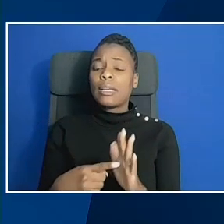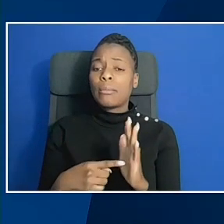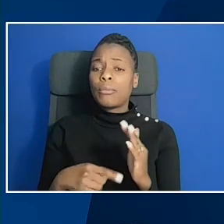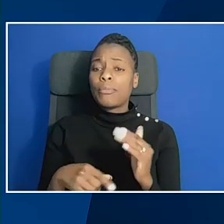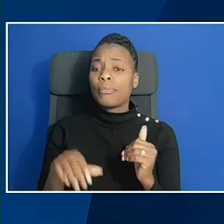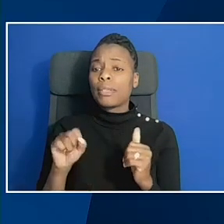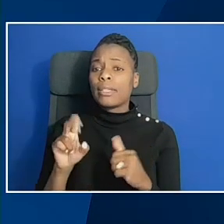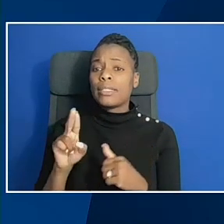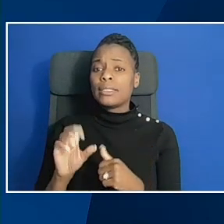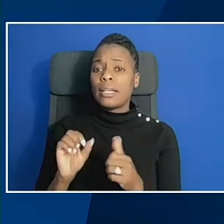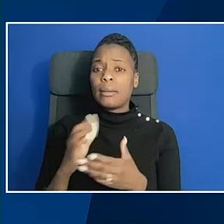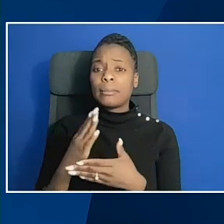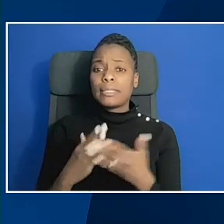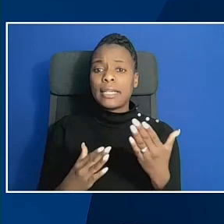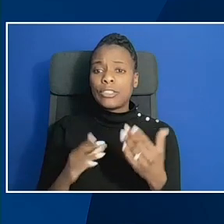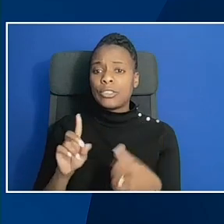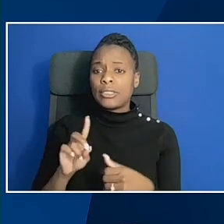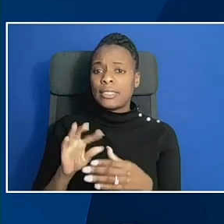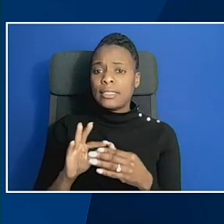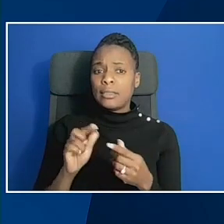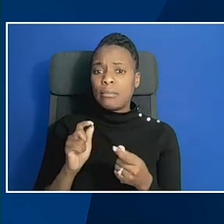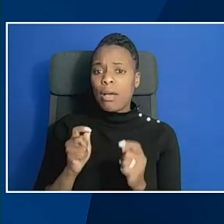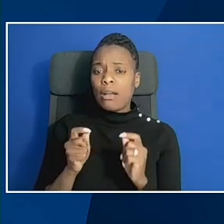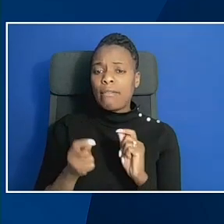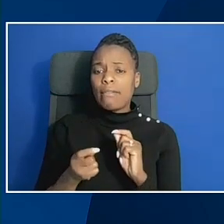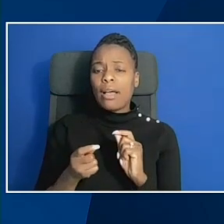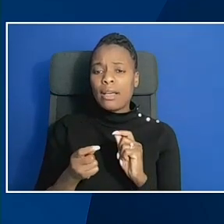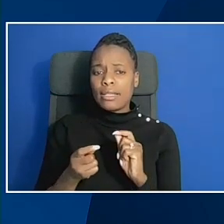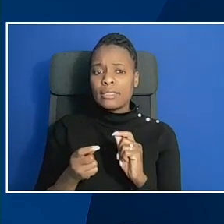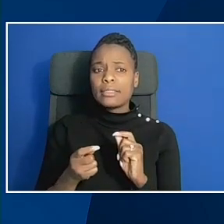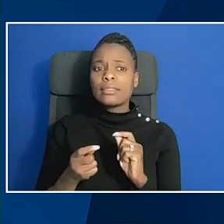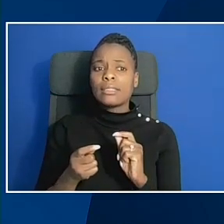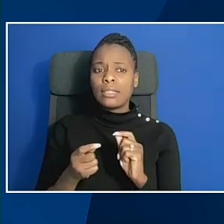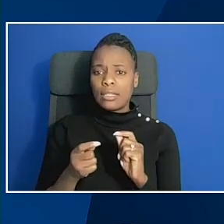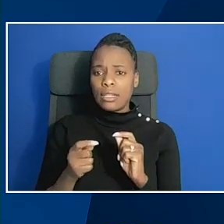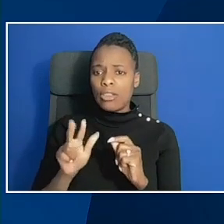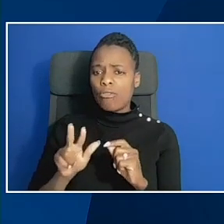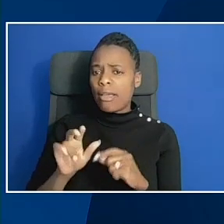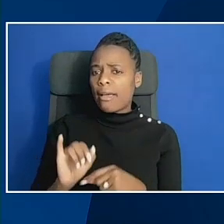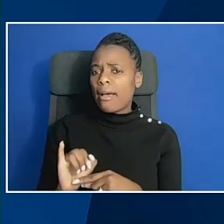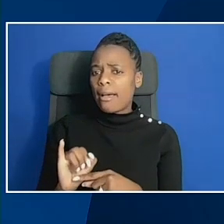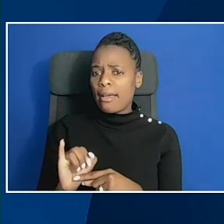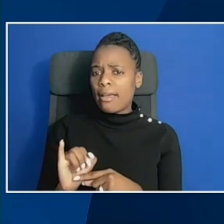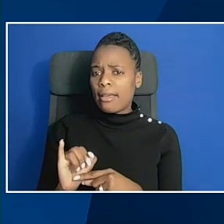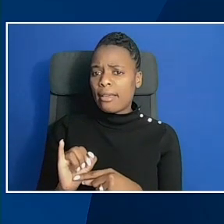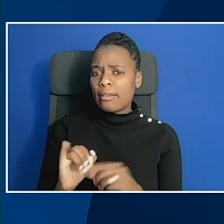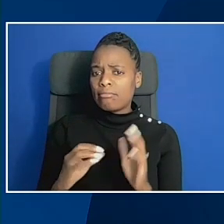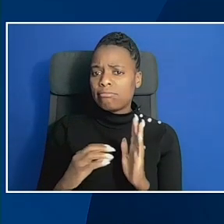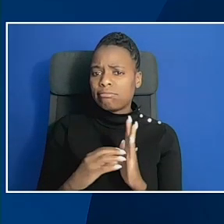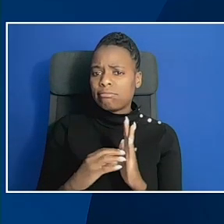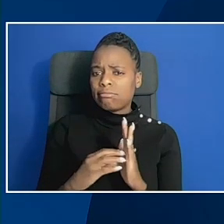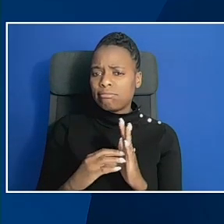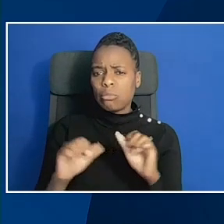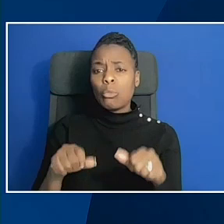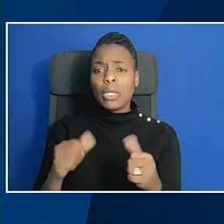modify the requirements of (3)(i)? But we can wait until we get to subsection